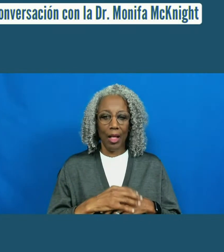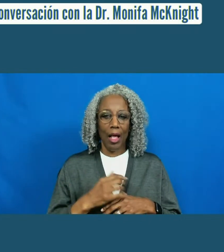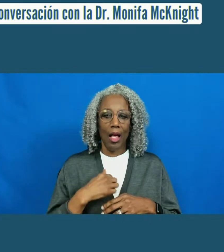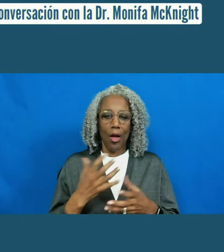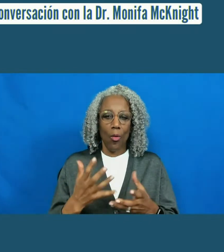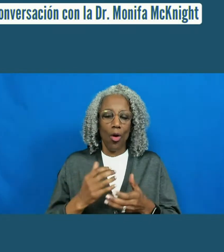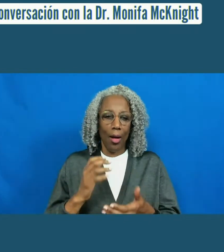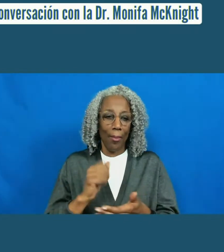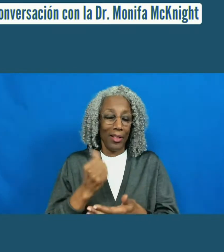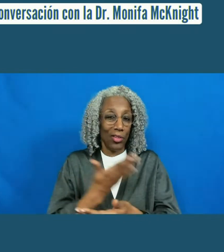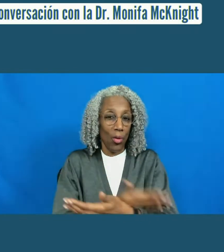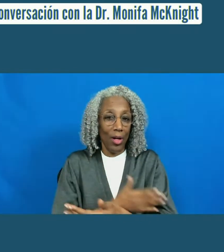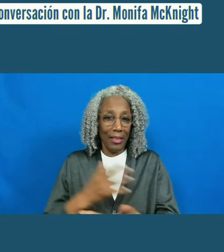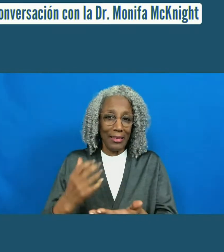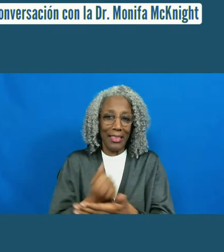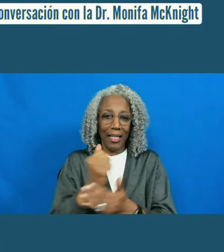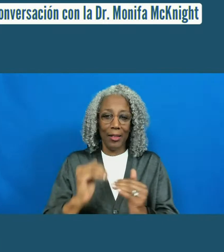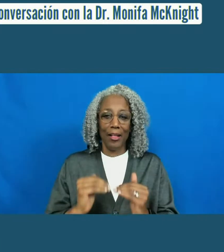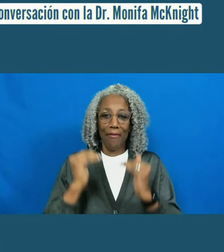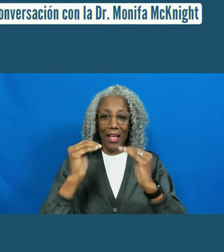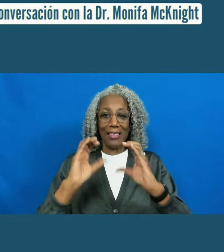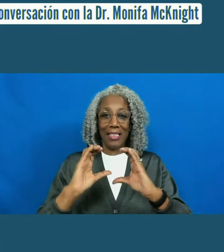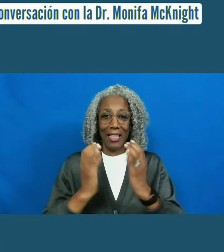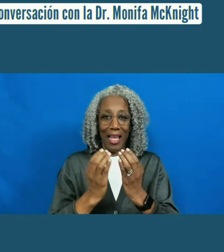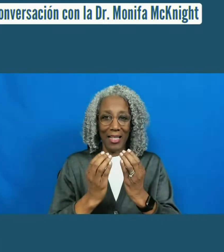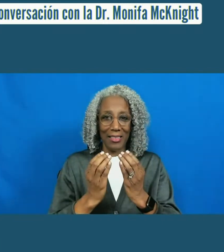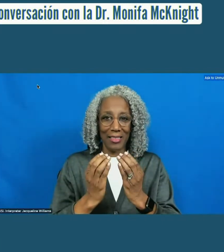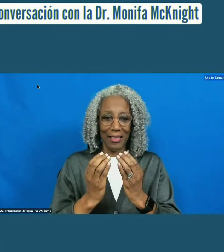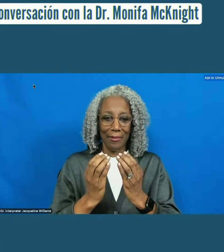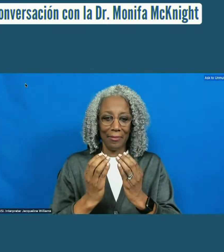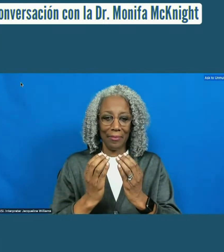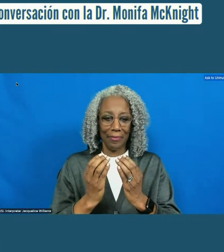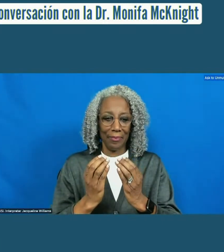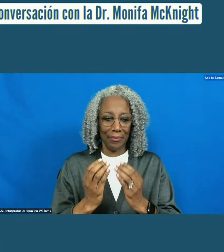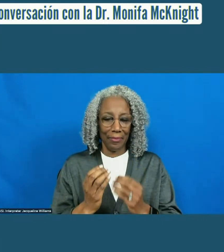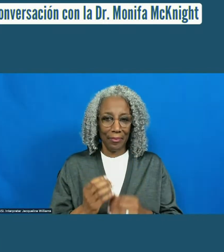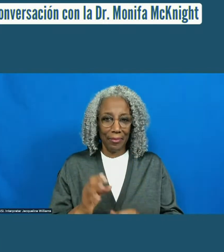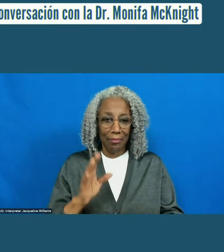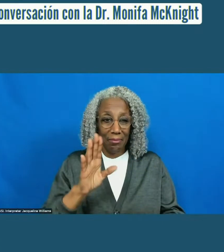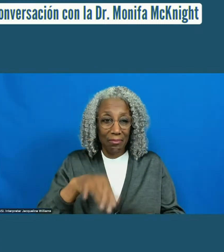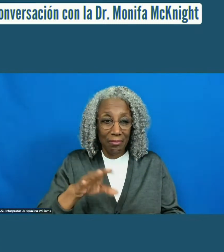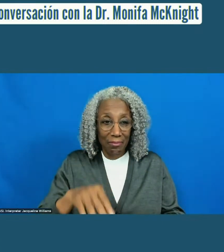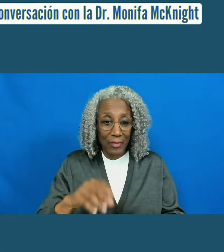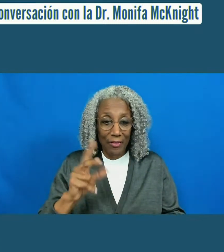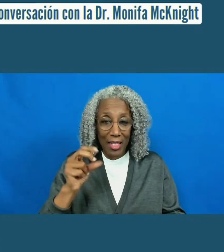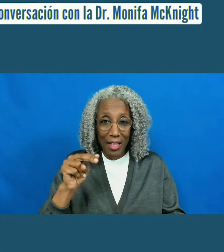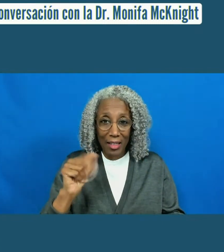avanzados. Pero Miércoles ciencia ha sido un poco mayor. Así que, porque encuentro que el